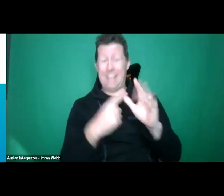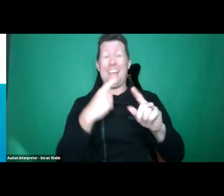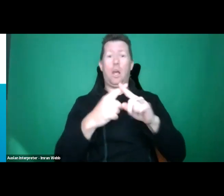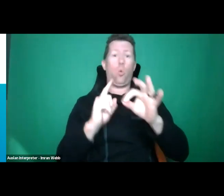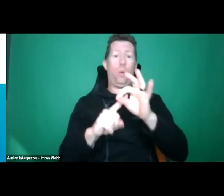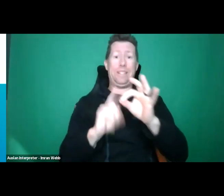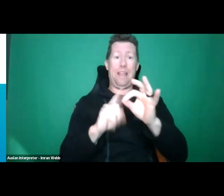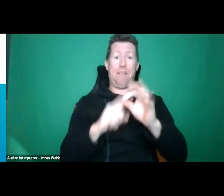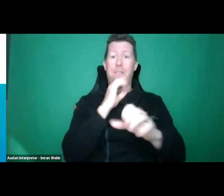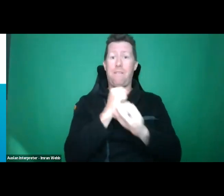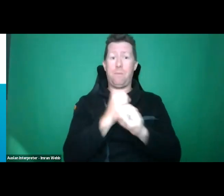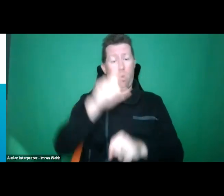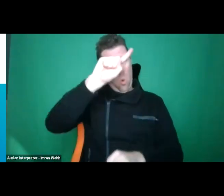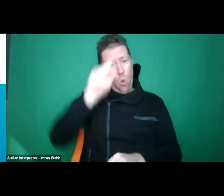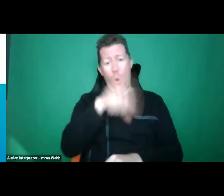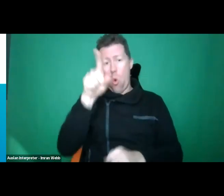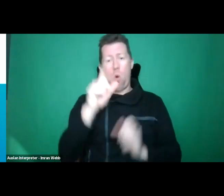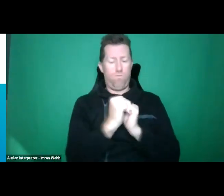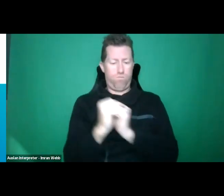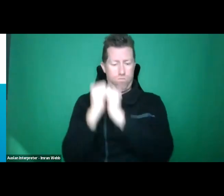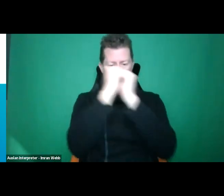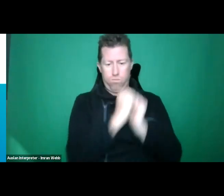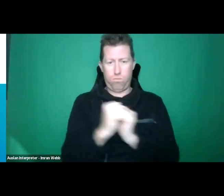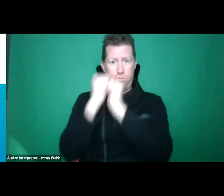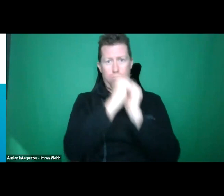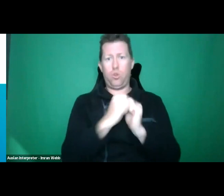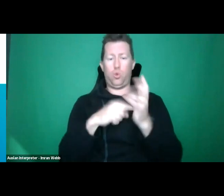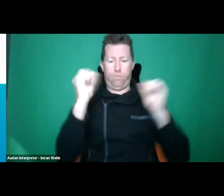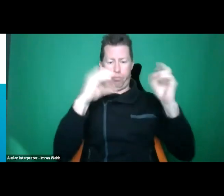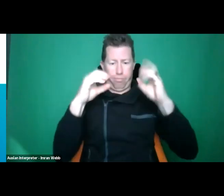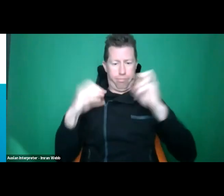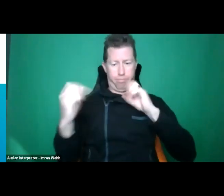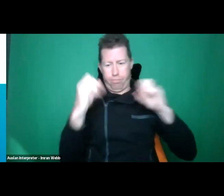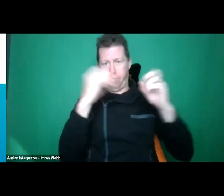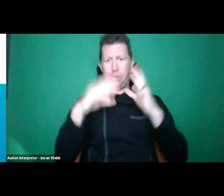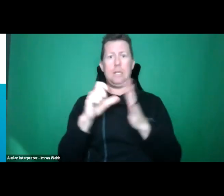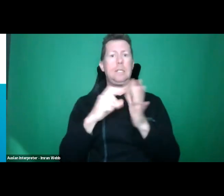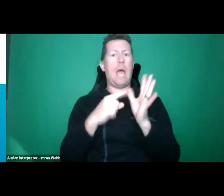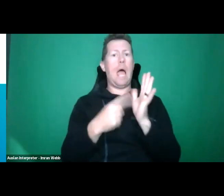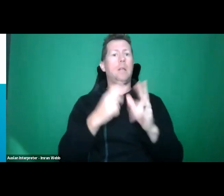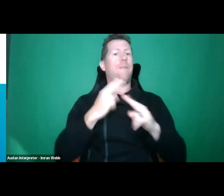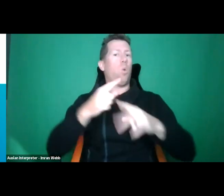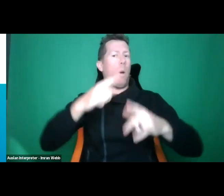governments all worked together to provide data in the pilot